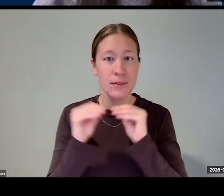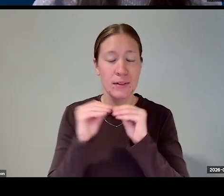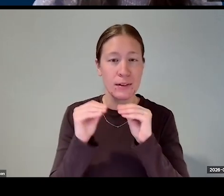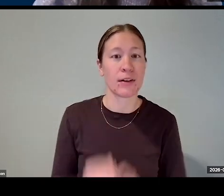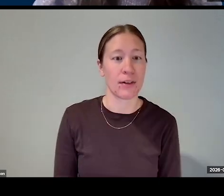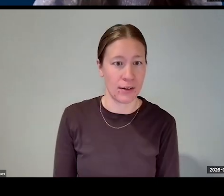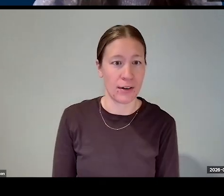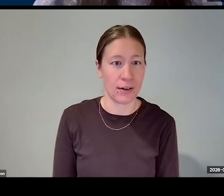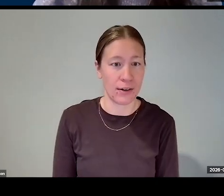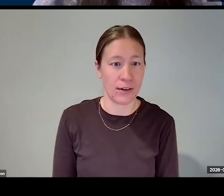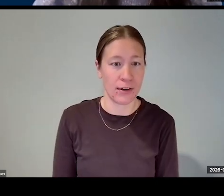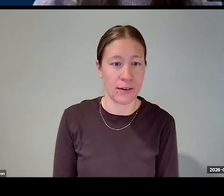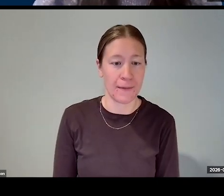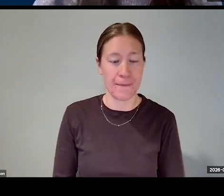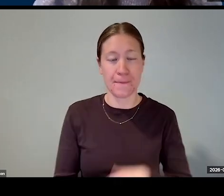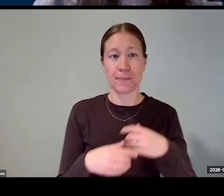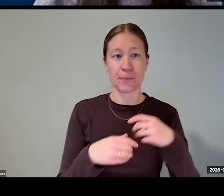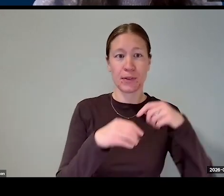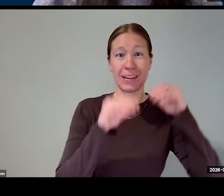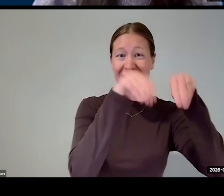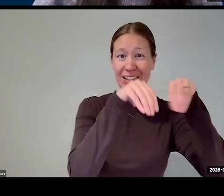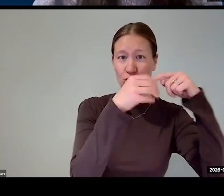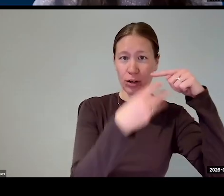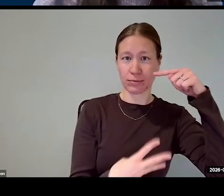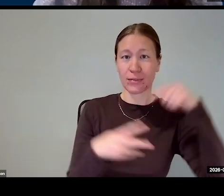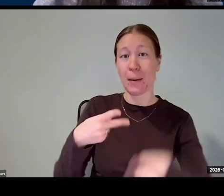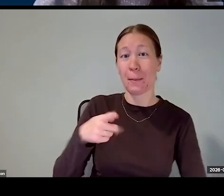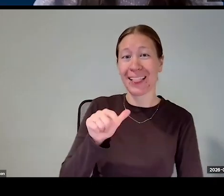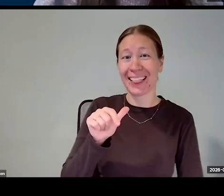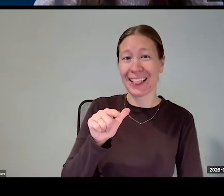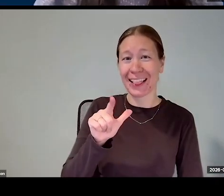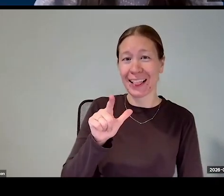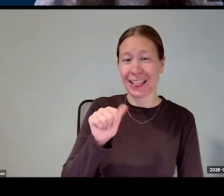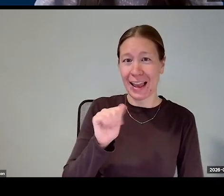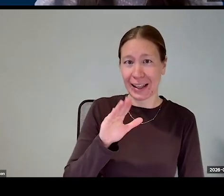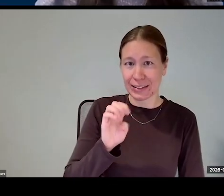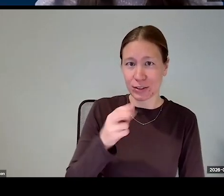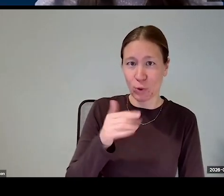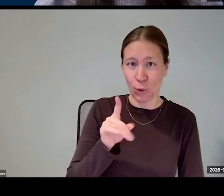I just click insert placeholder and then I can add in as many of these as I want.